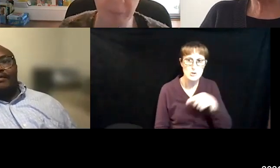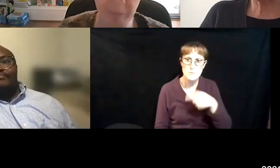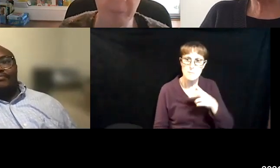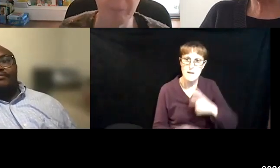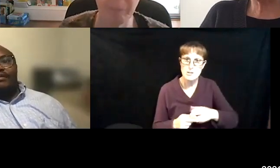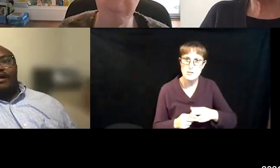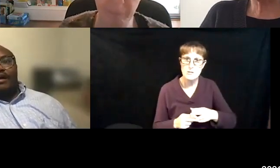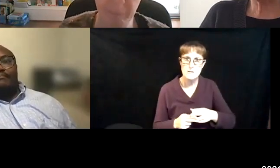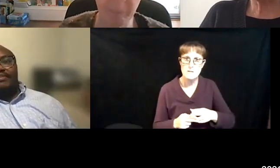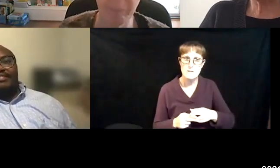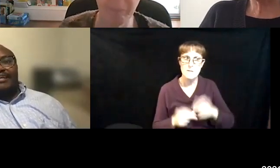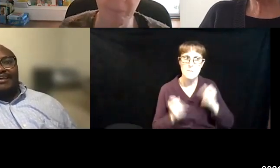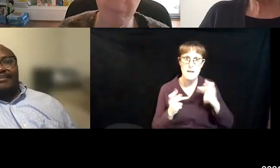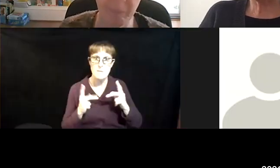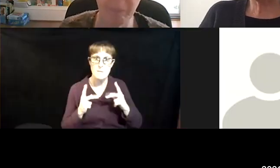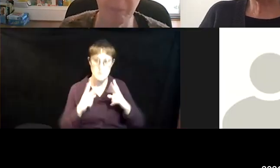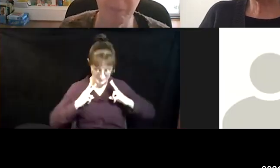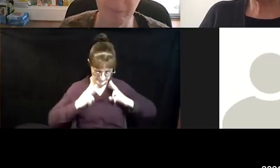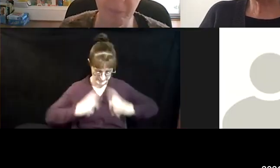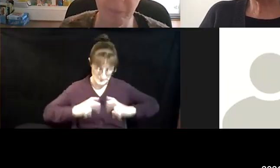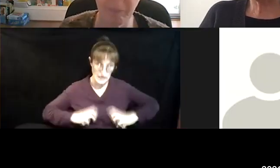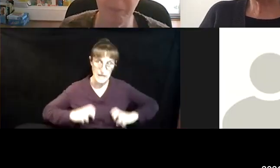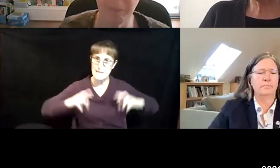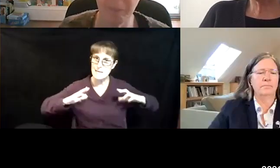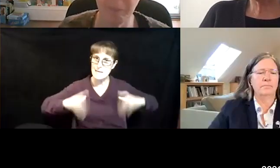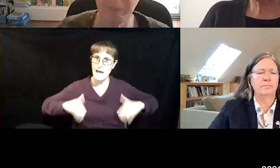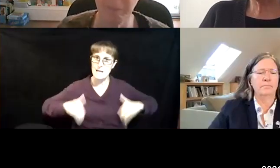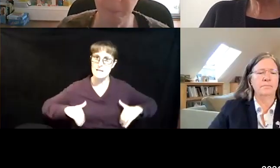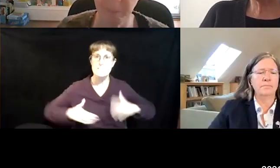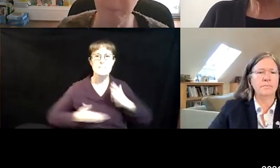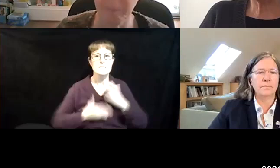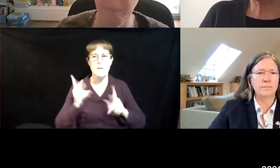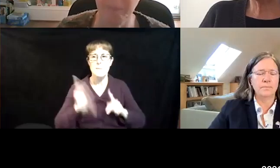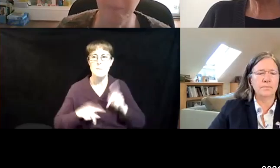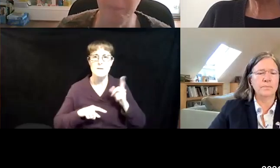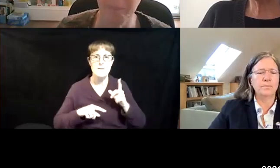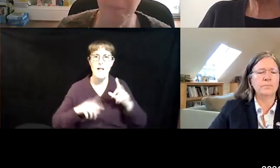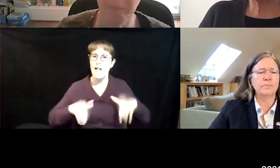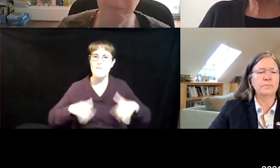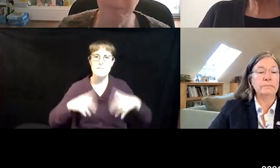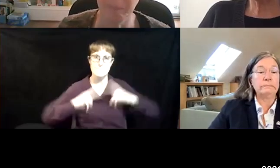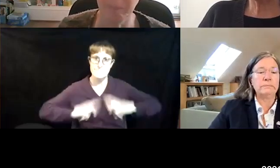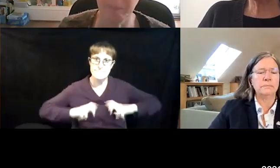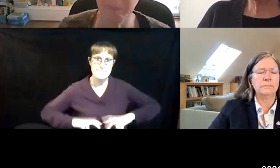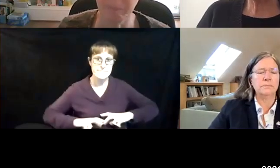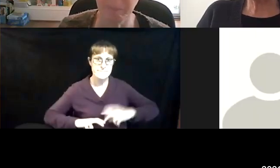This idea that some people don't have insight and therefore do not have the right to speak up.